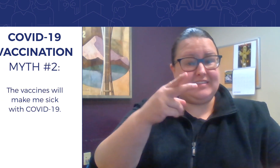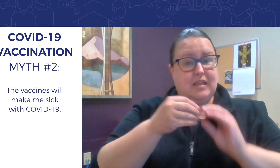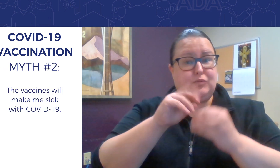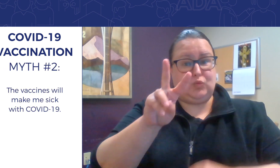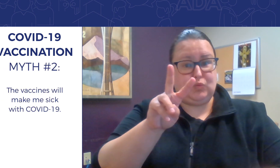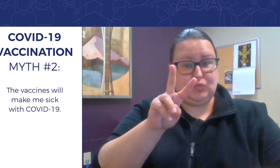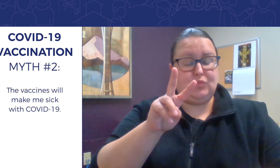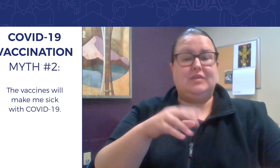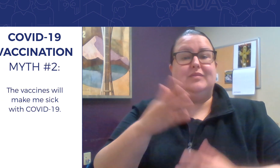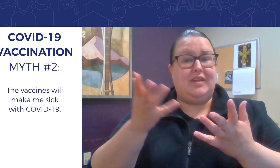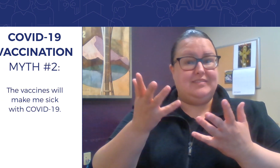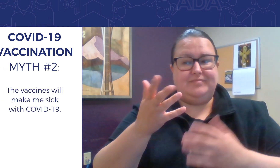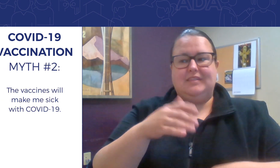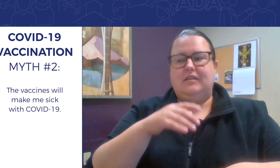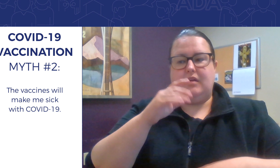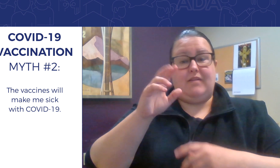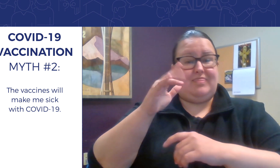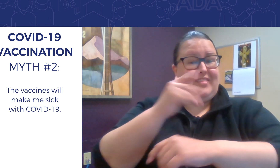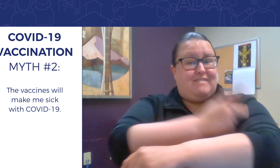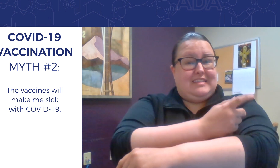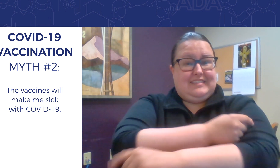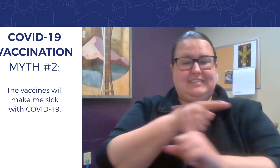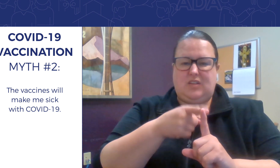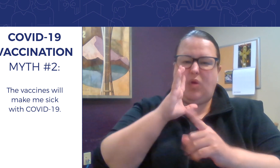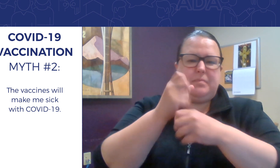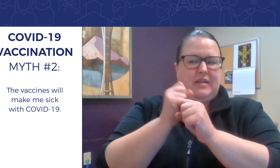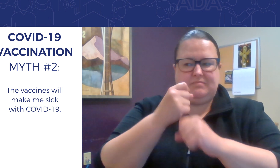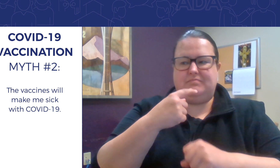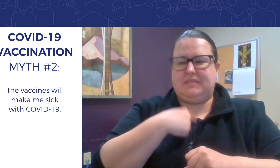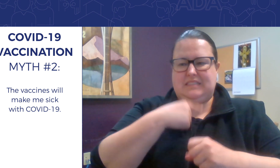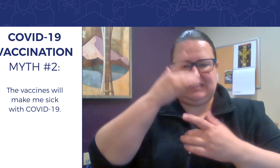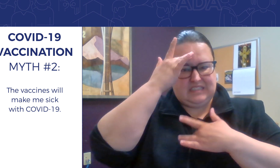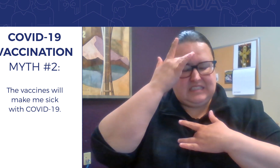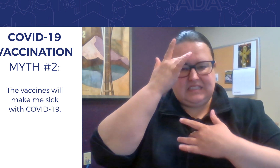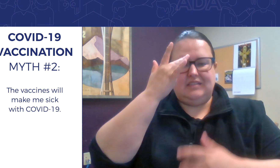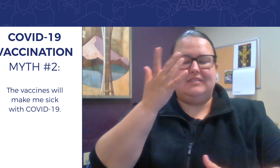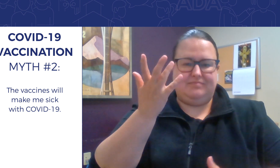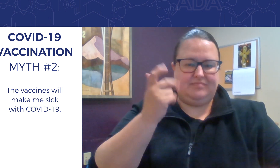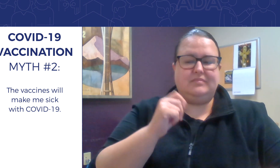Myth #2: The vaccine will make me sick with COVID.